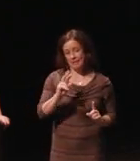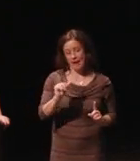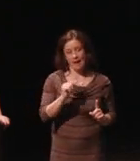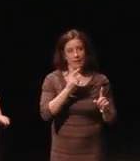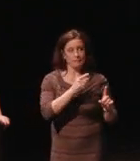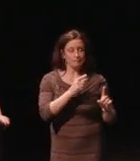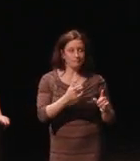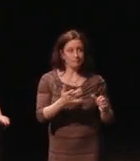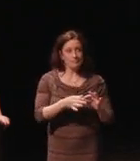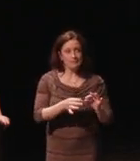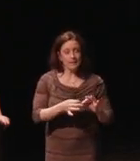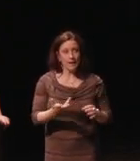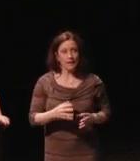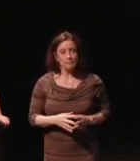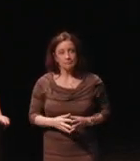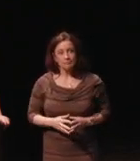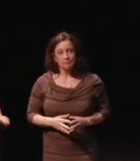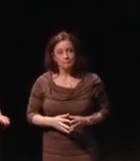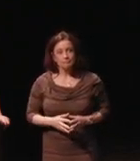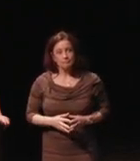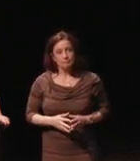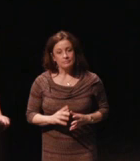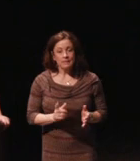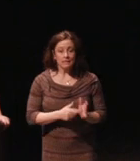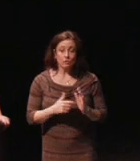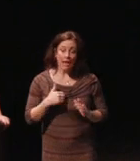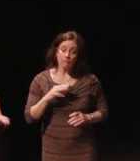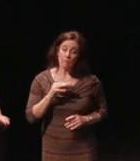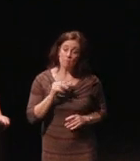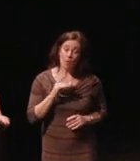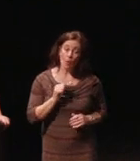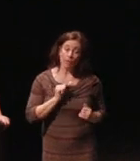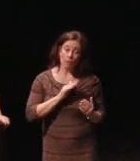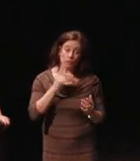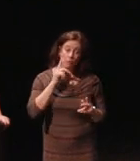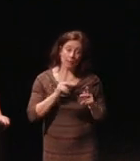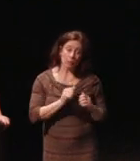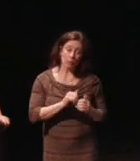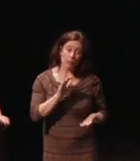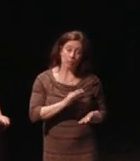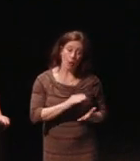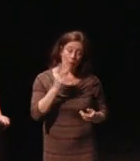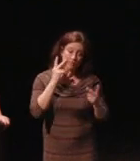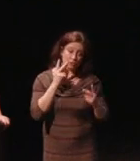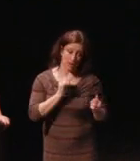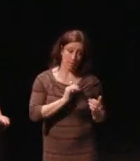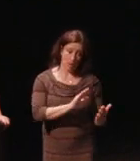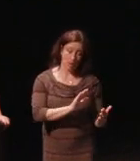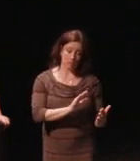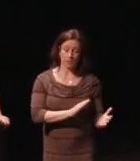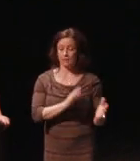'You need to have a mode that works with people with low vision.' The European Accessibility Act would say,